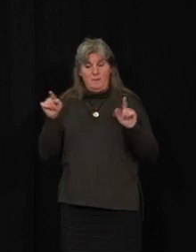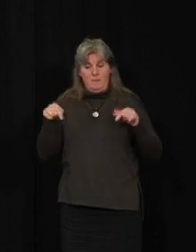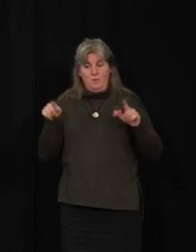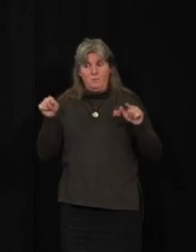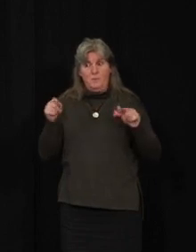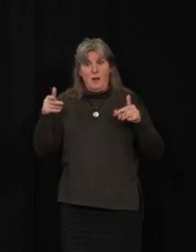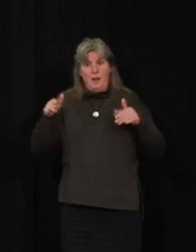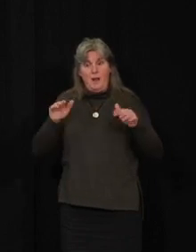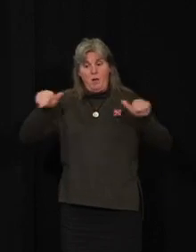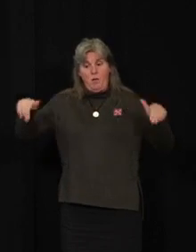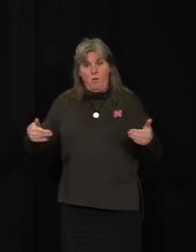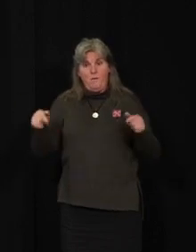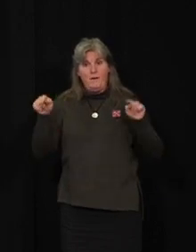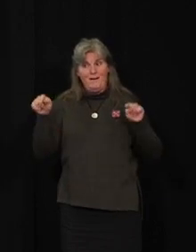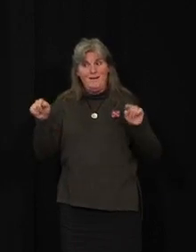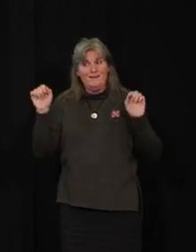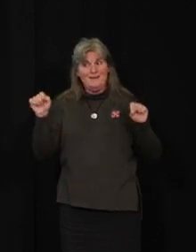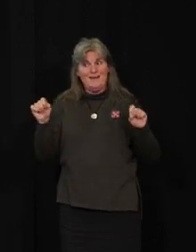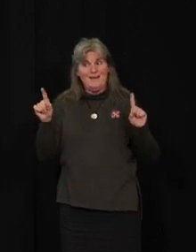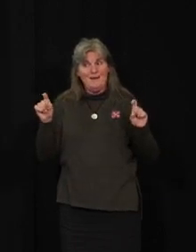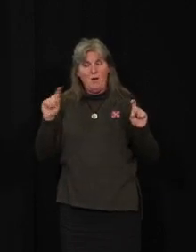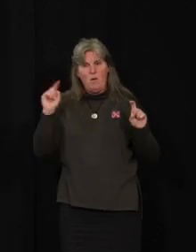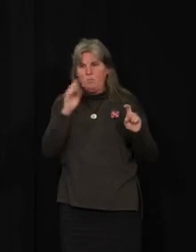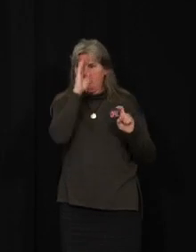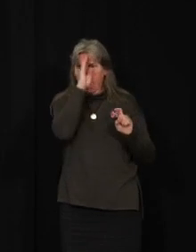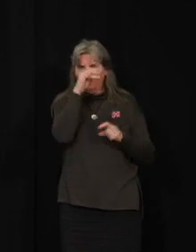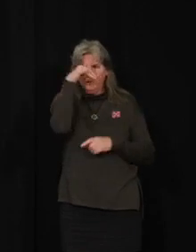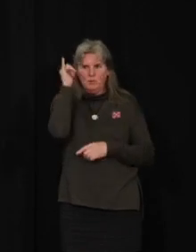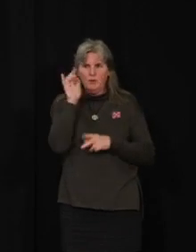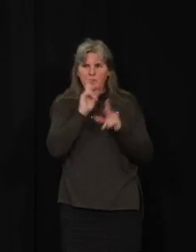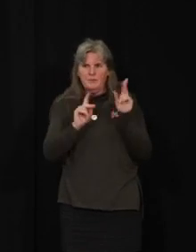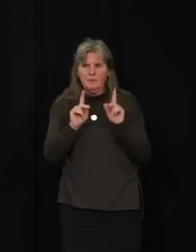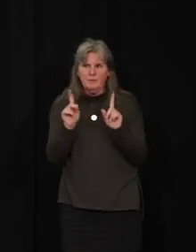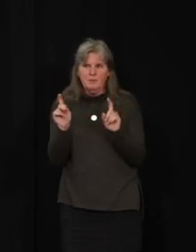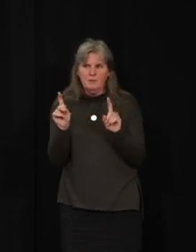Yukon residence? Now, it would not be.